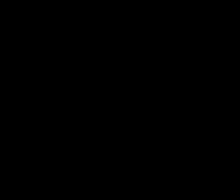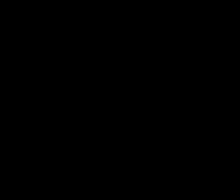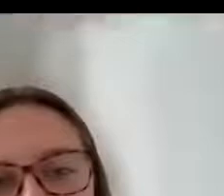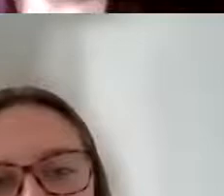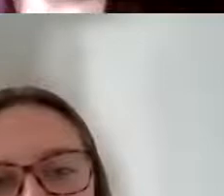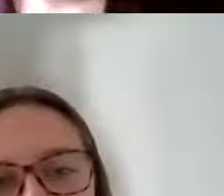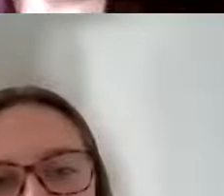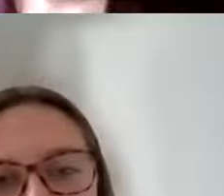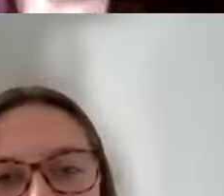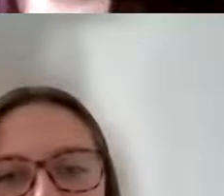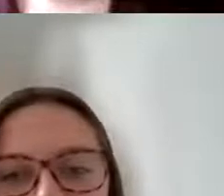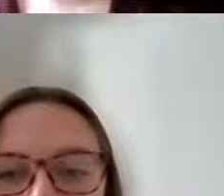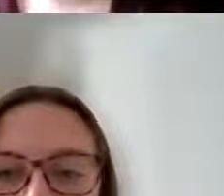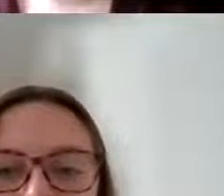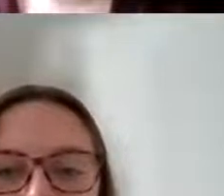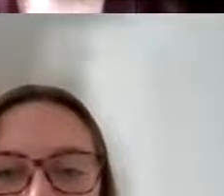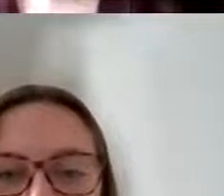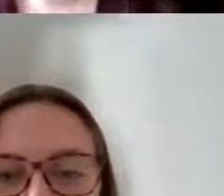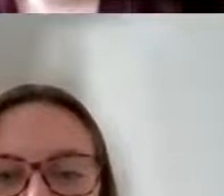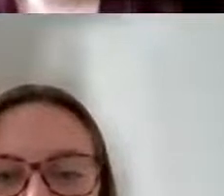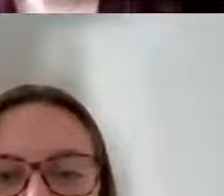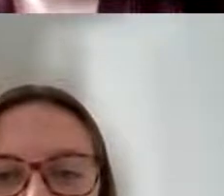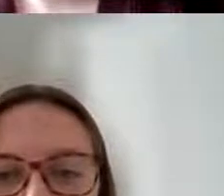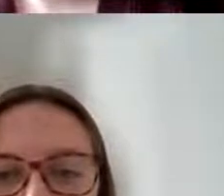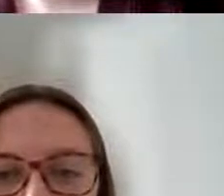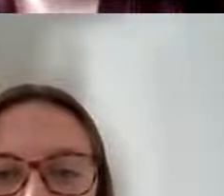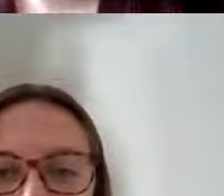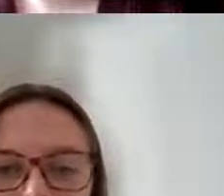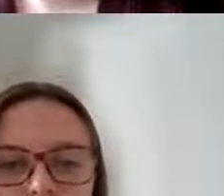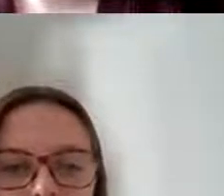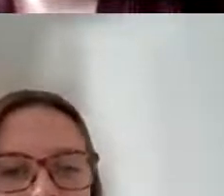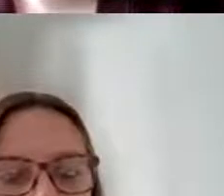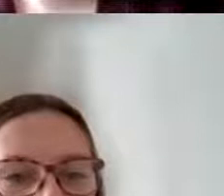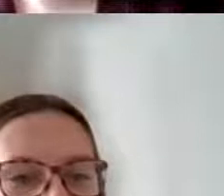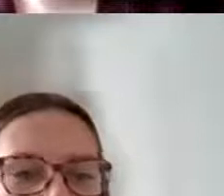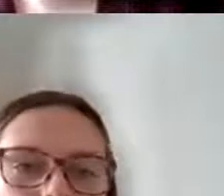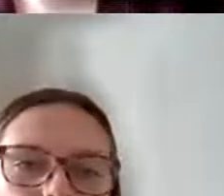We're part of the Surrey Hill National landscape team so the natural landscape